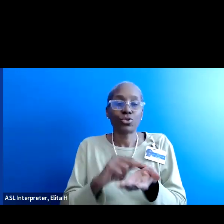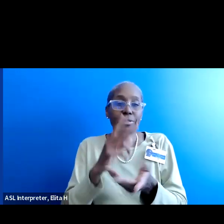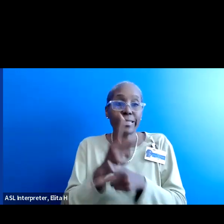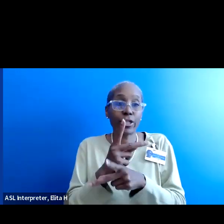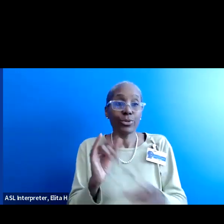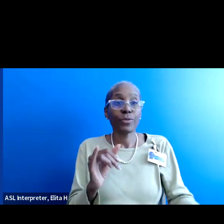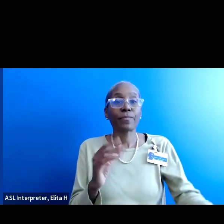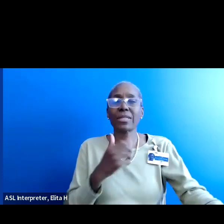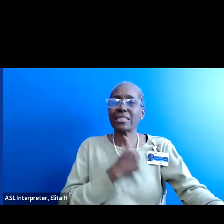I'm very sorry about that.